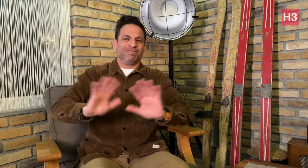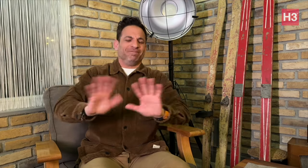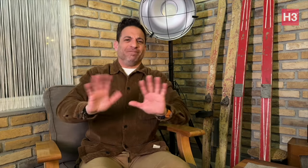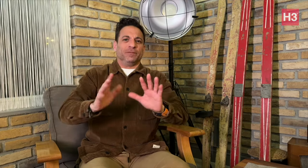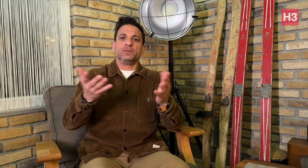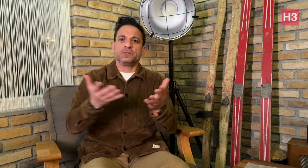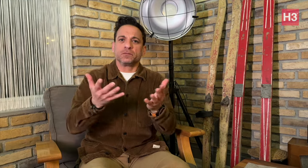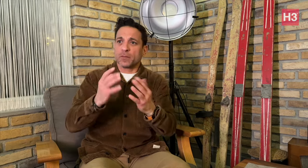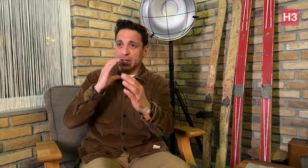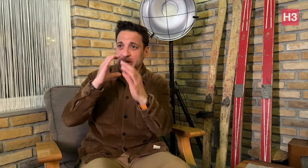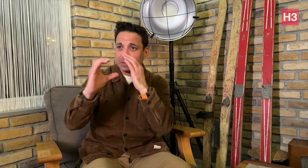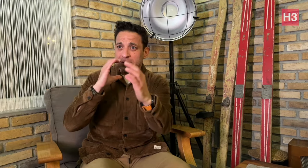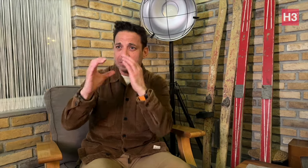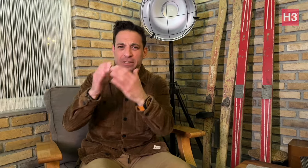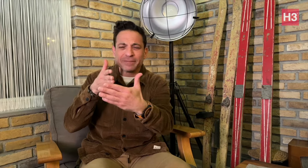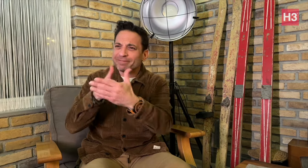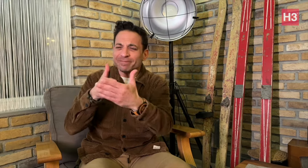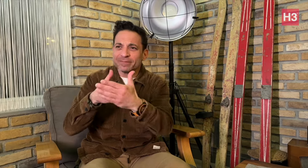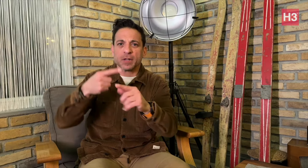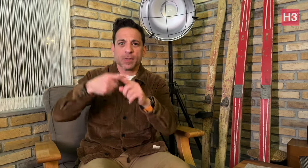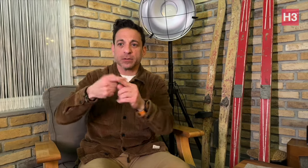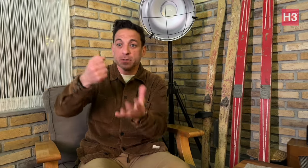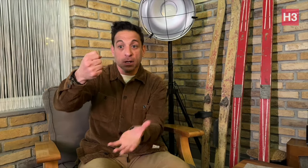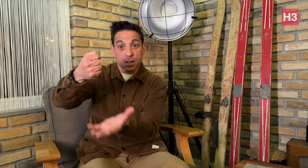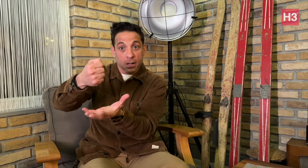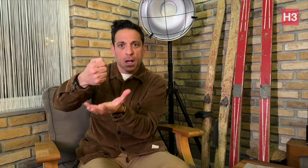However, both countries declined to participate this year due to a variety of reasons: communication issues, financial